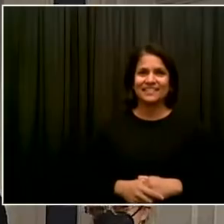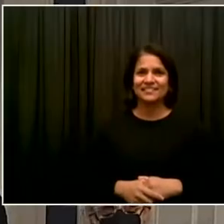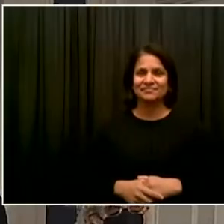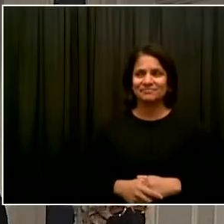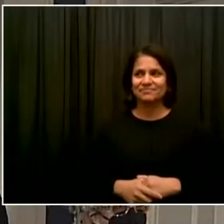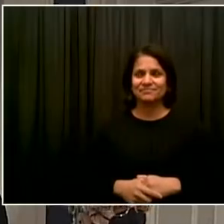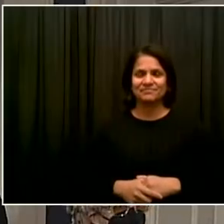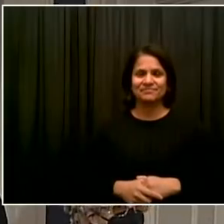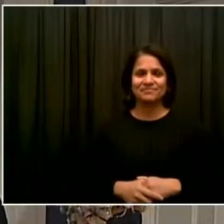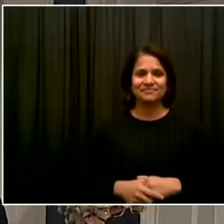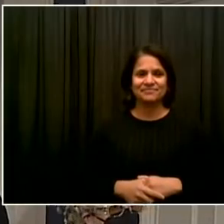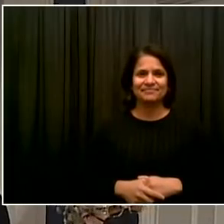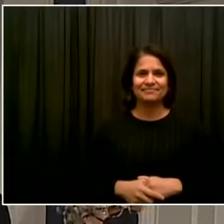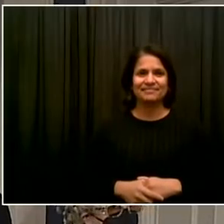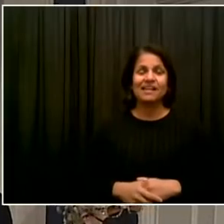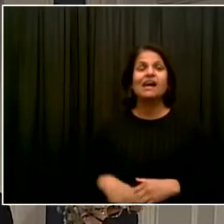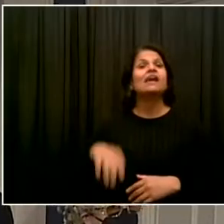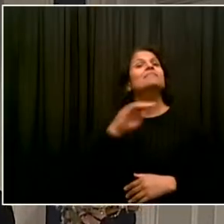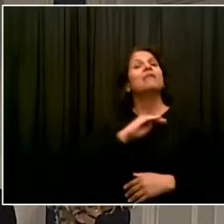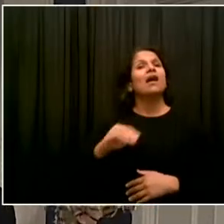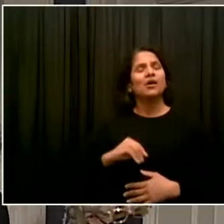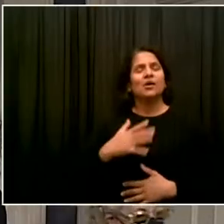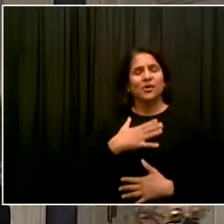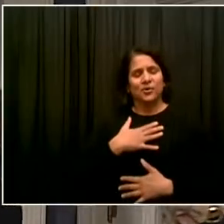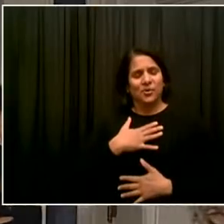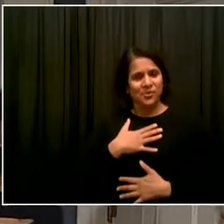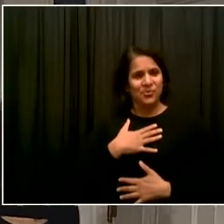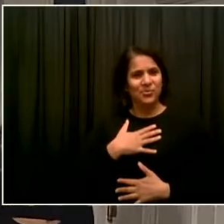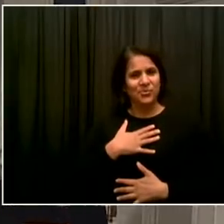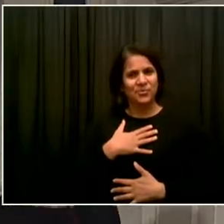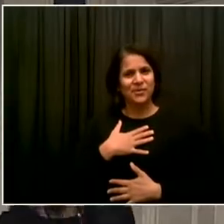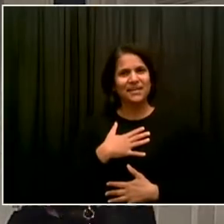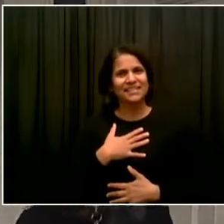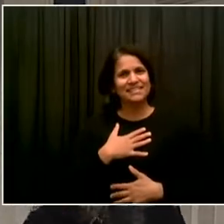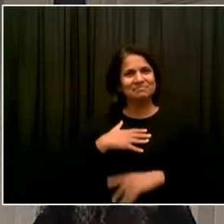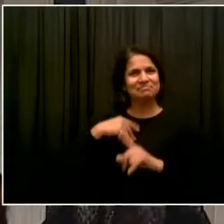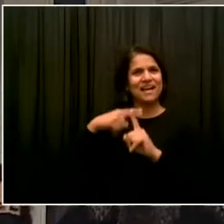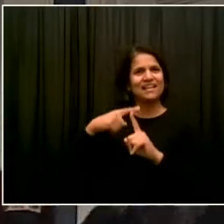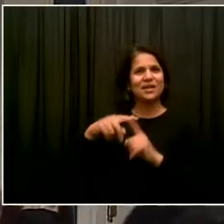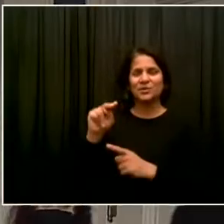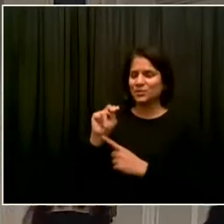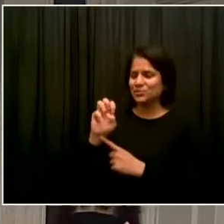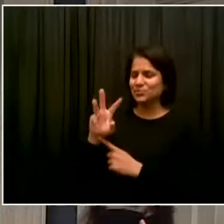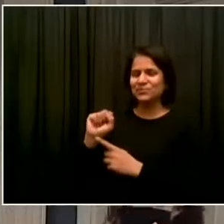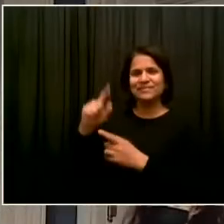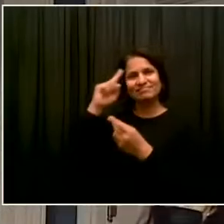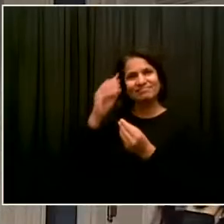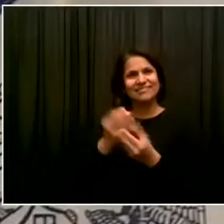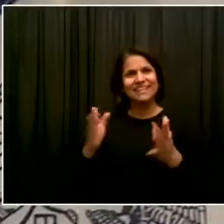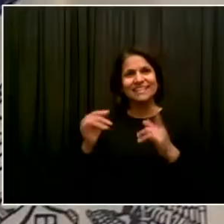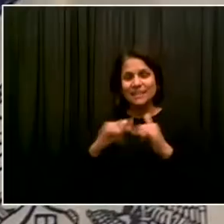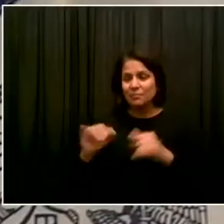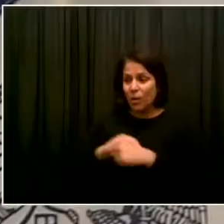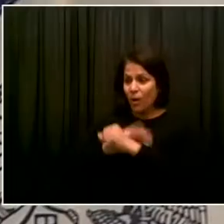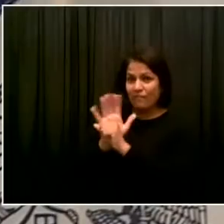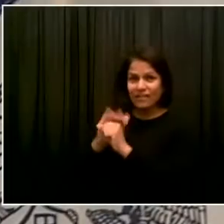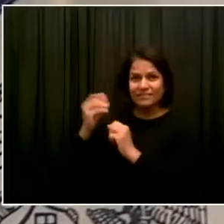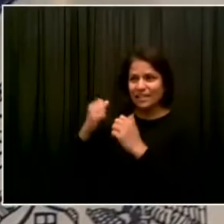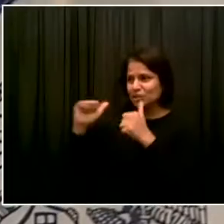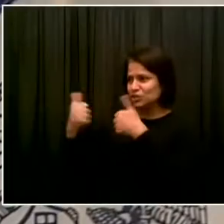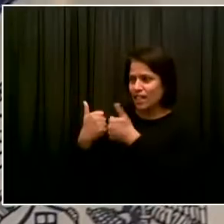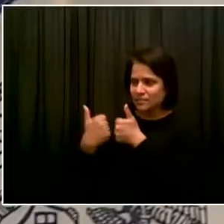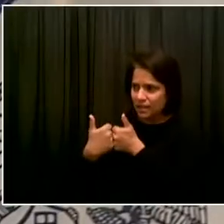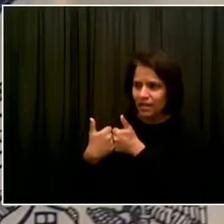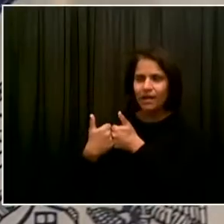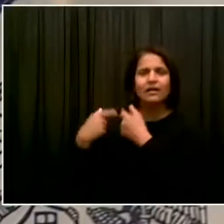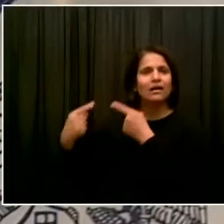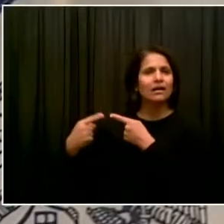YOU.